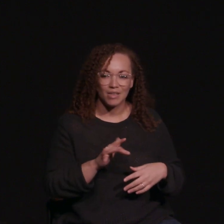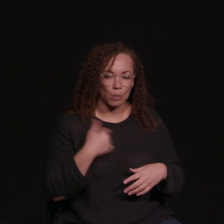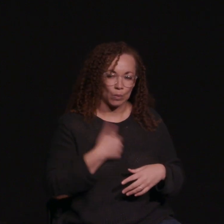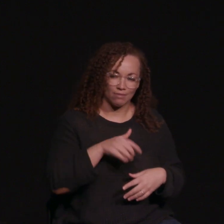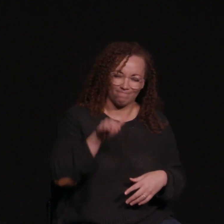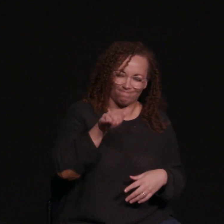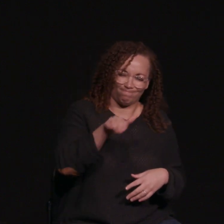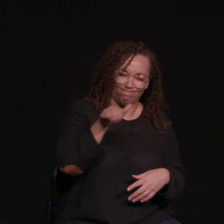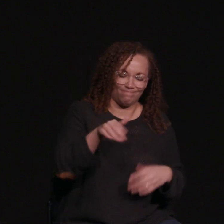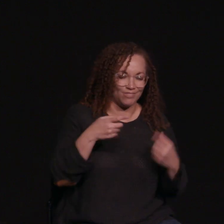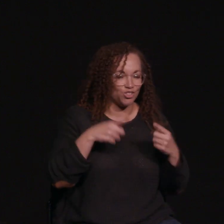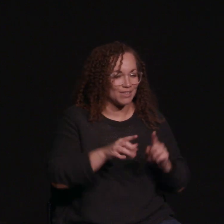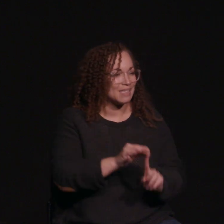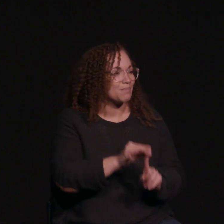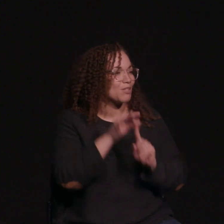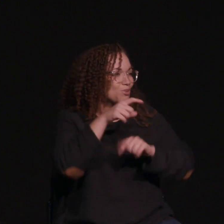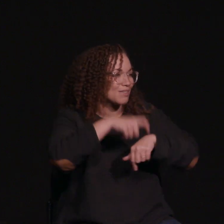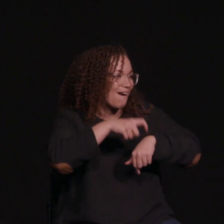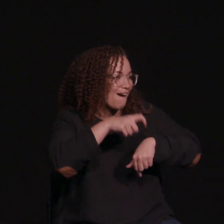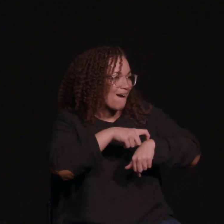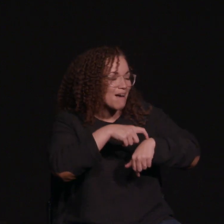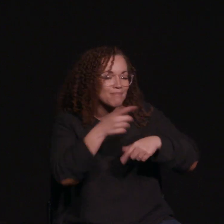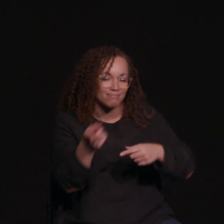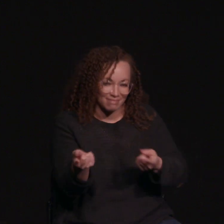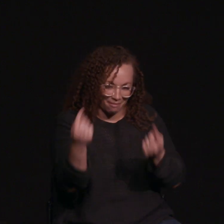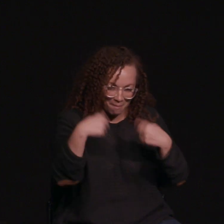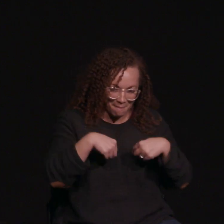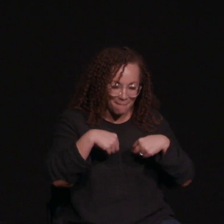We are so grateful, so grateful, Bryant,